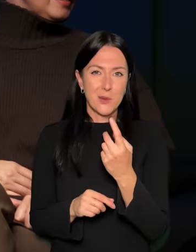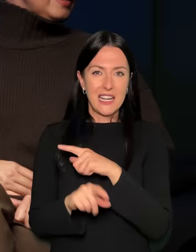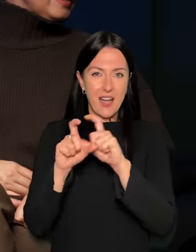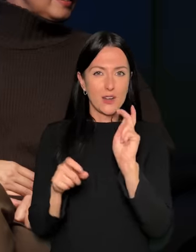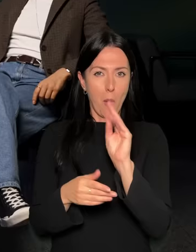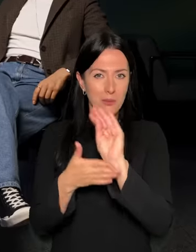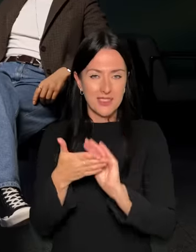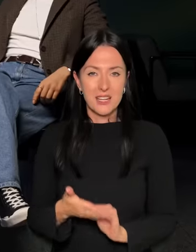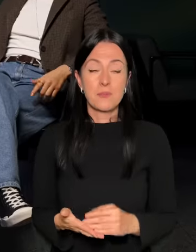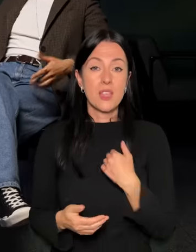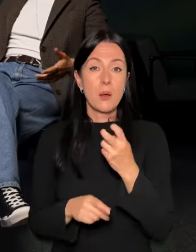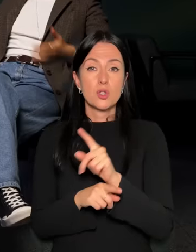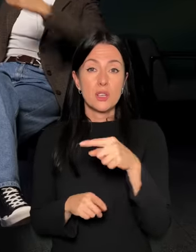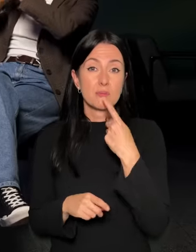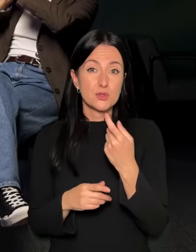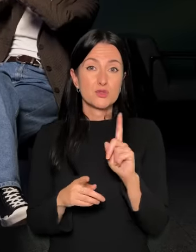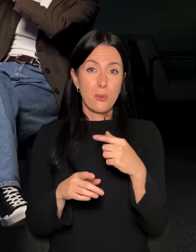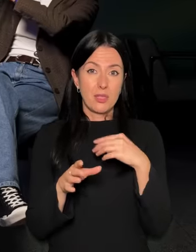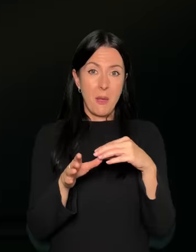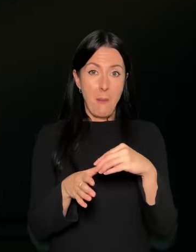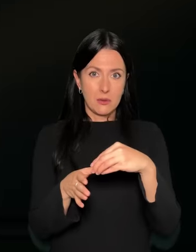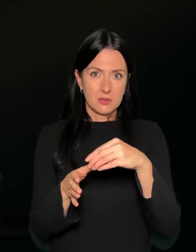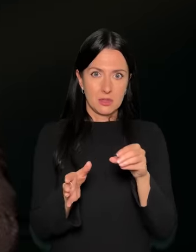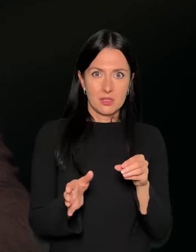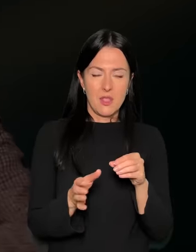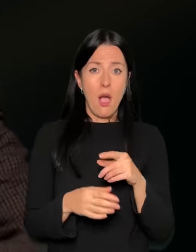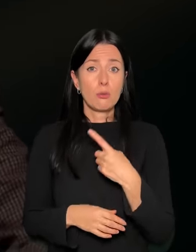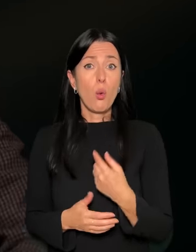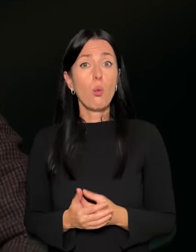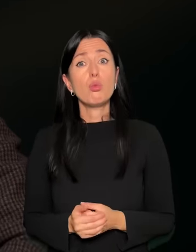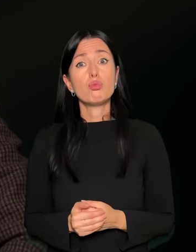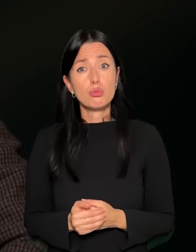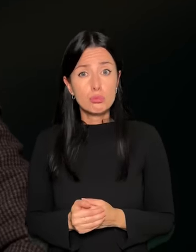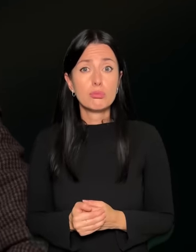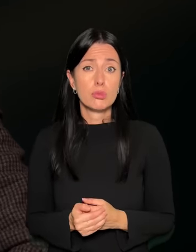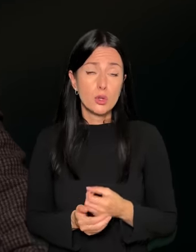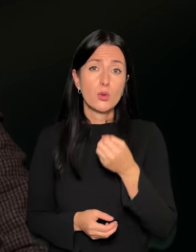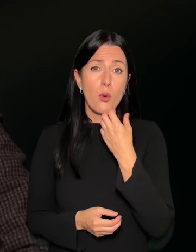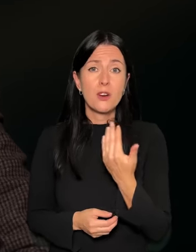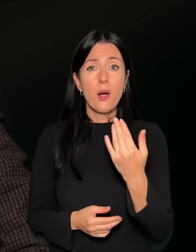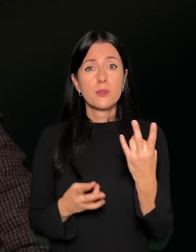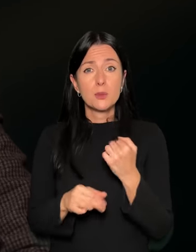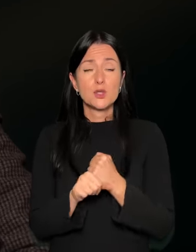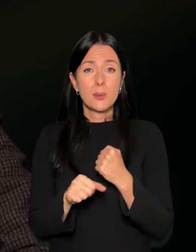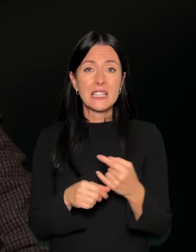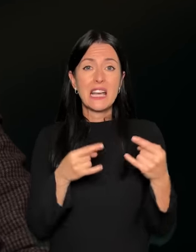So, I went there, and I said, "My toe is pointing in the wrong direction." They were like, "Well, you need an X-ray.